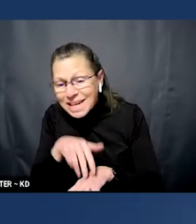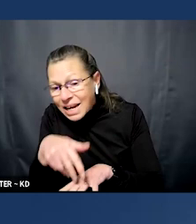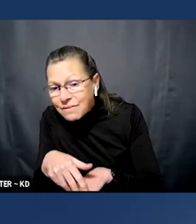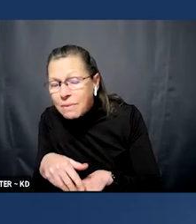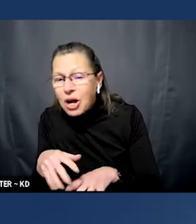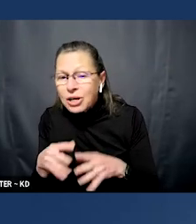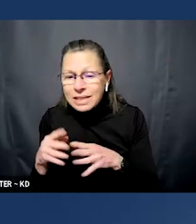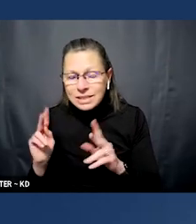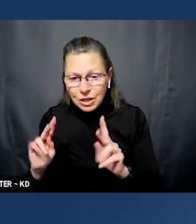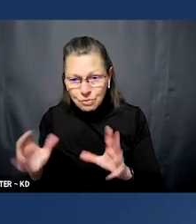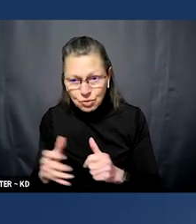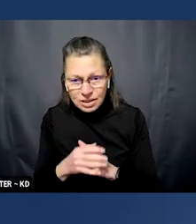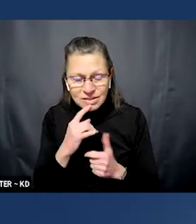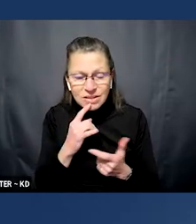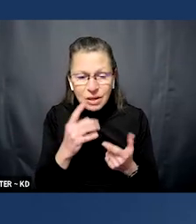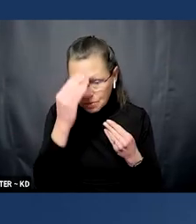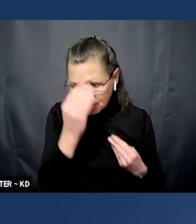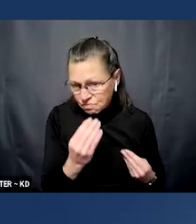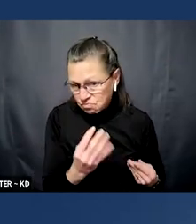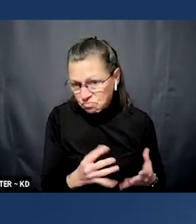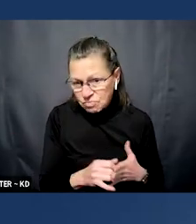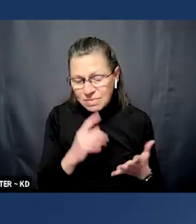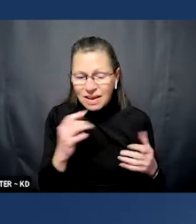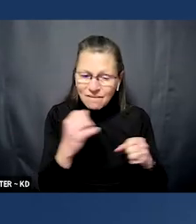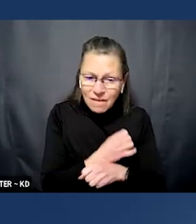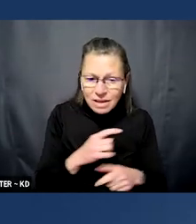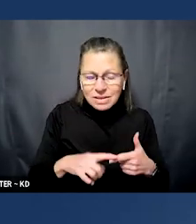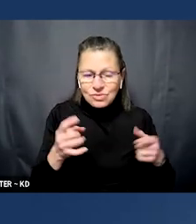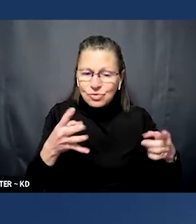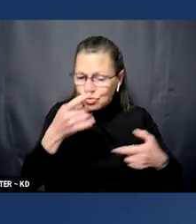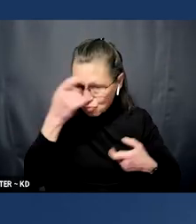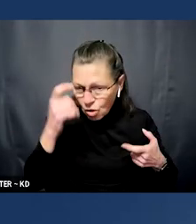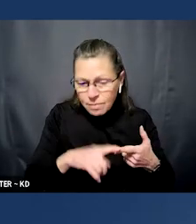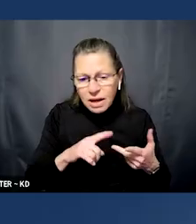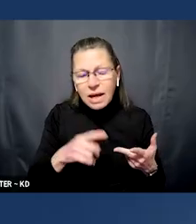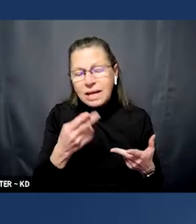data on the interrelationship between violence, trauma, and HIV, which resulted in negative health